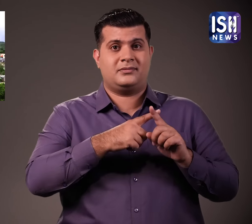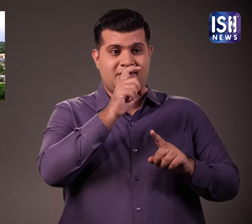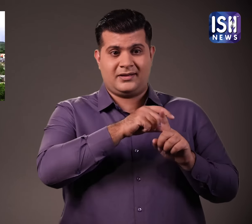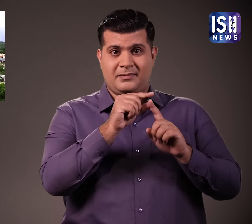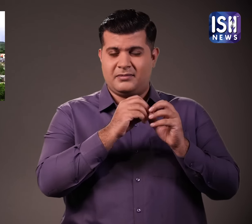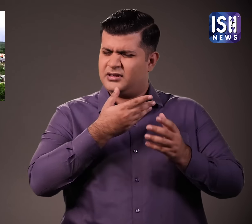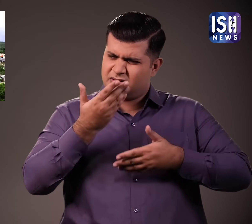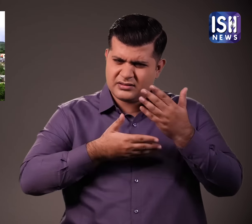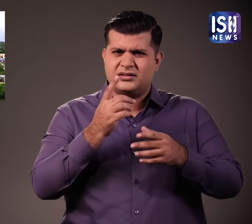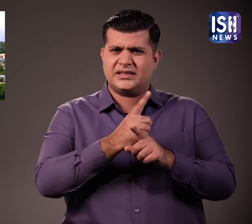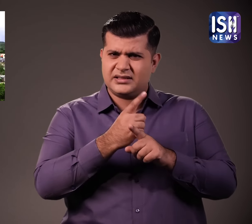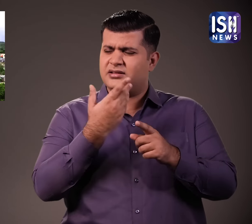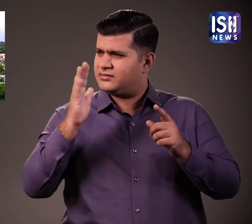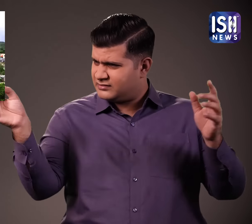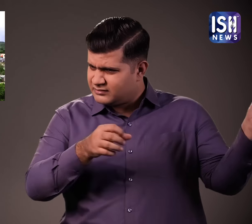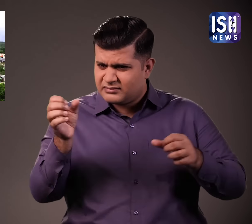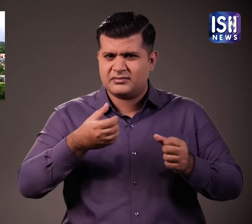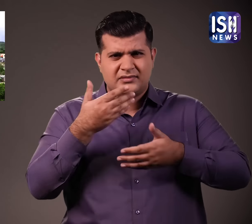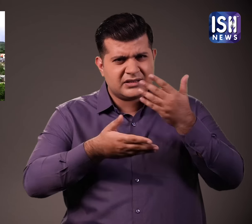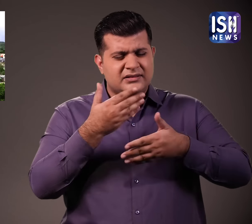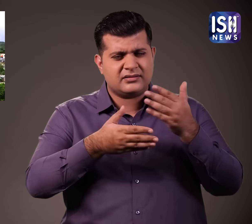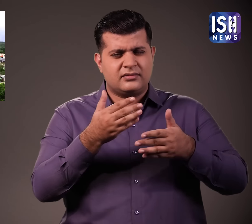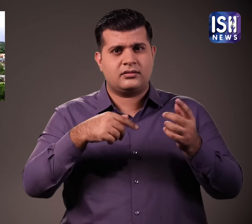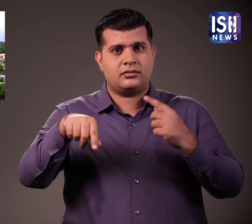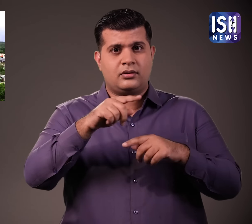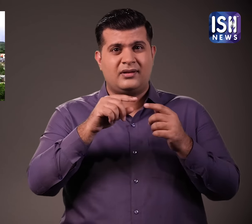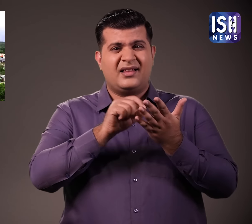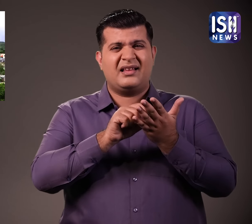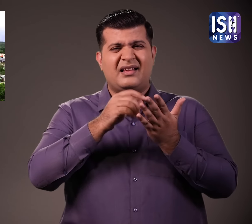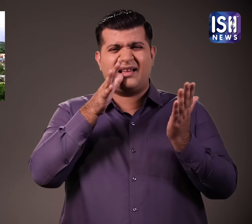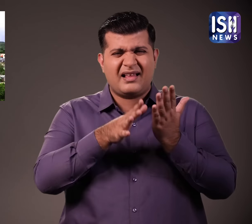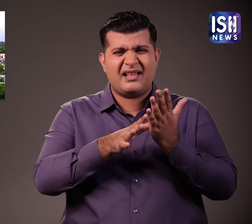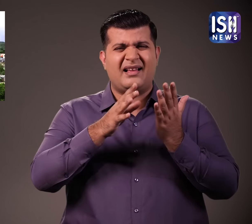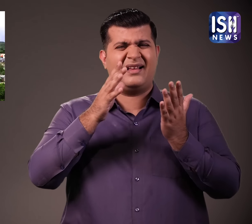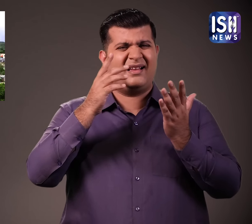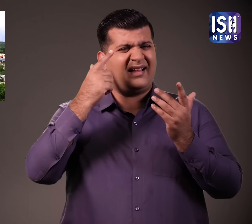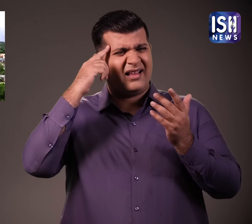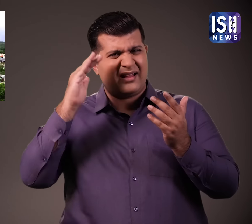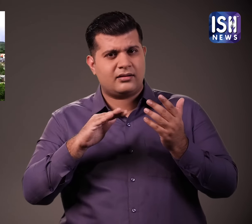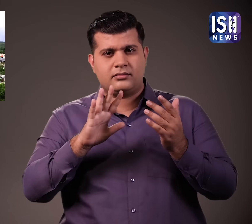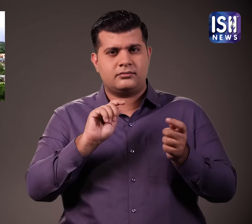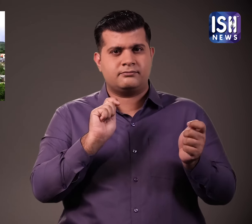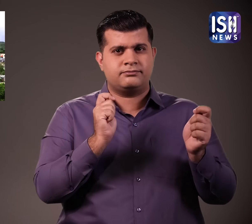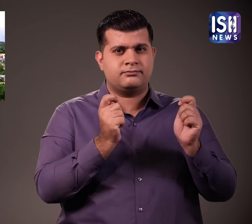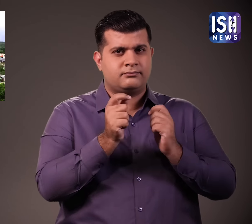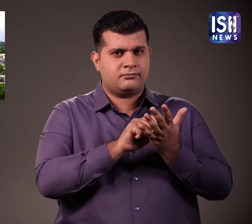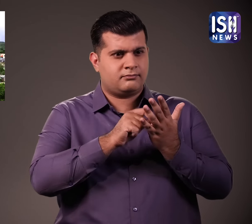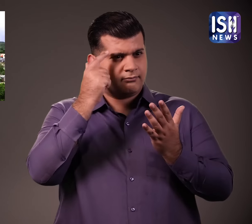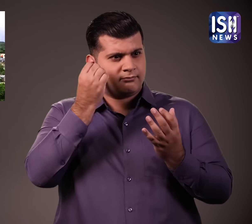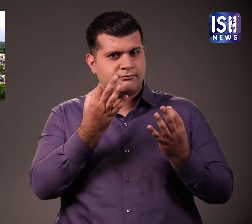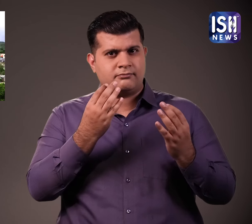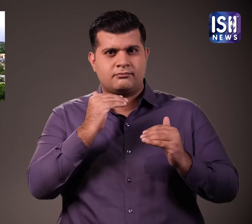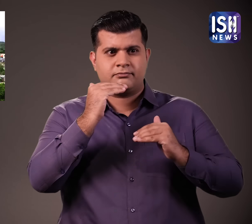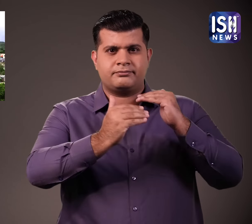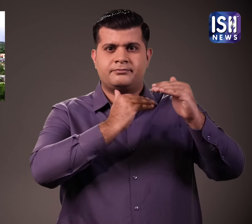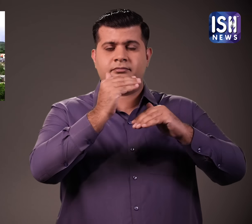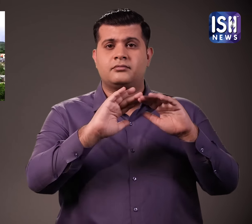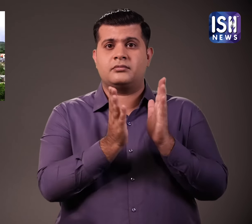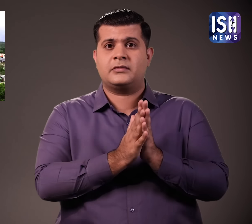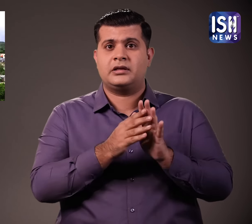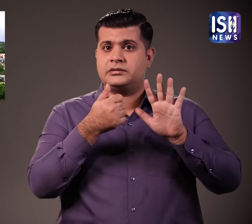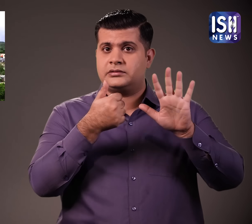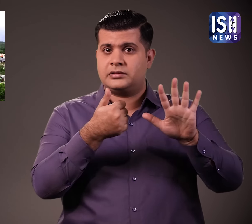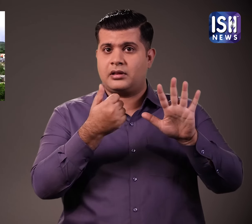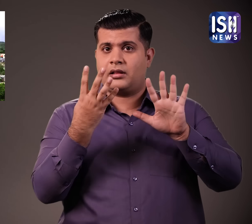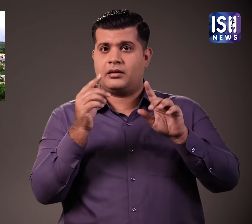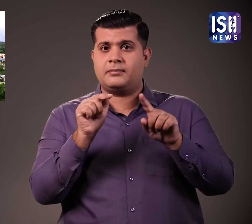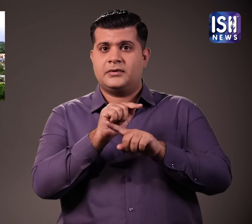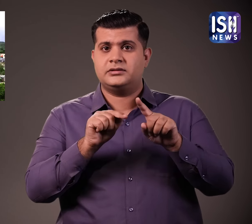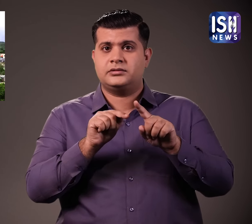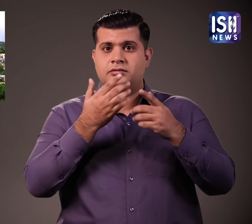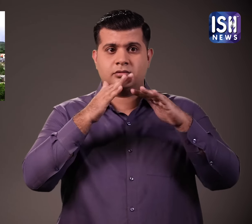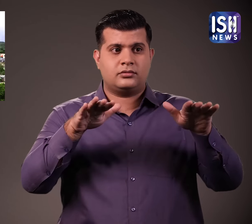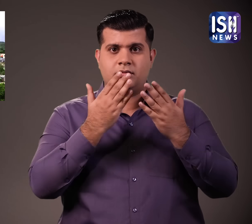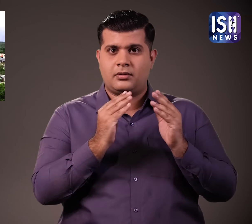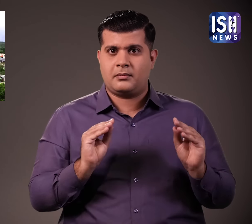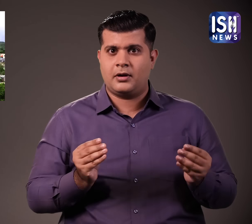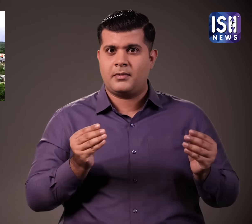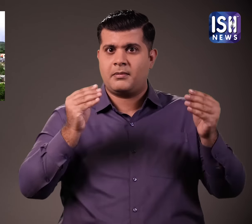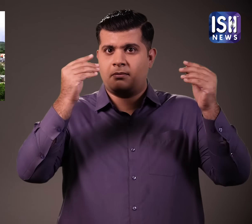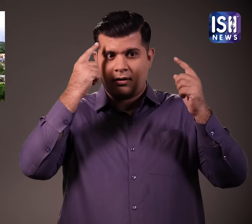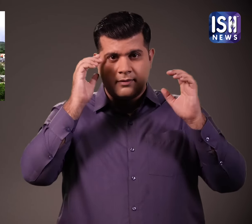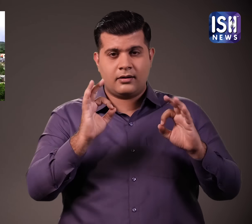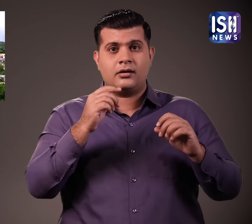Due to Pawar's work in the education sector, the village now has a more than 69% literacy rate.